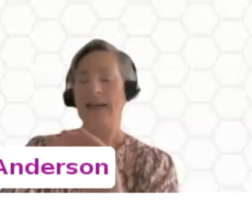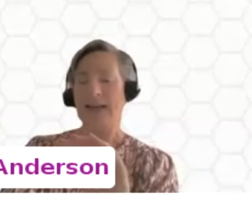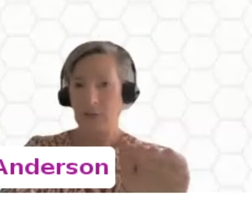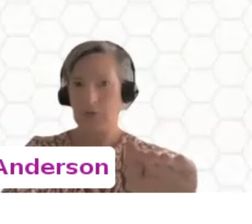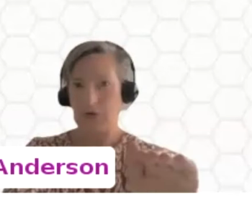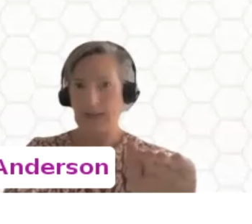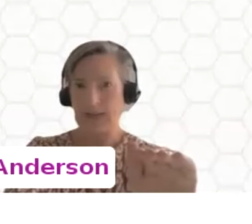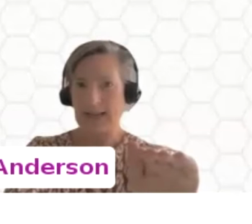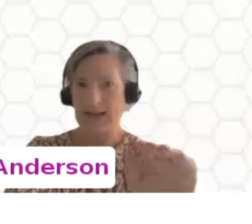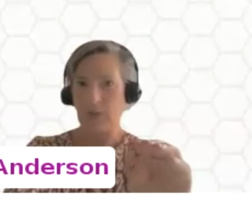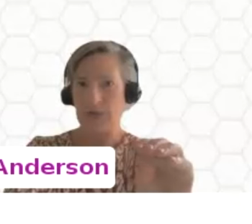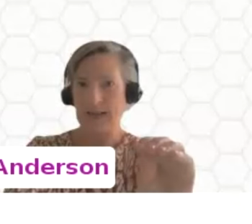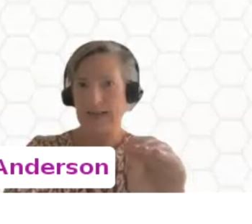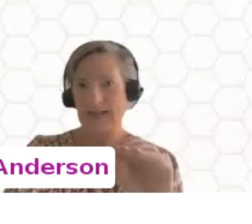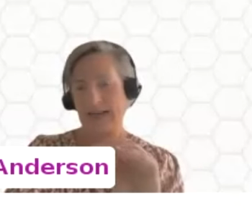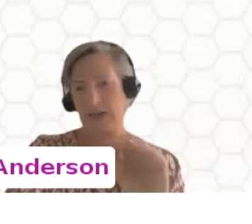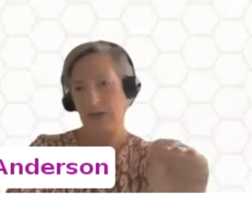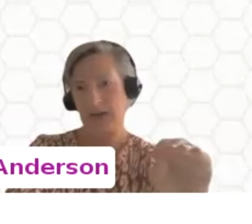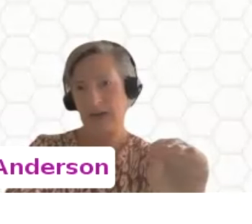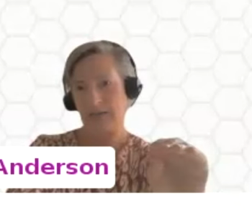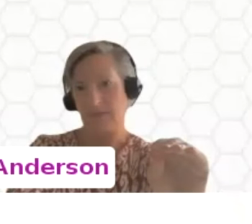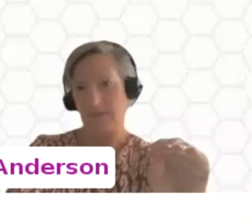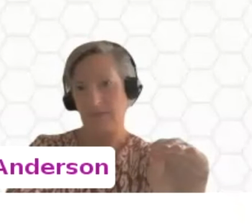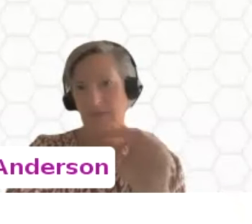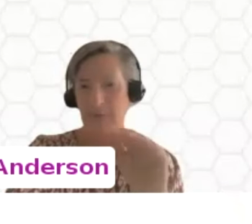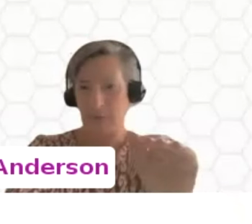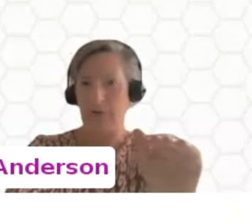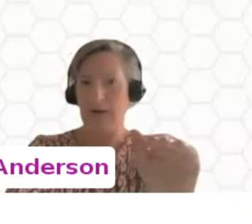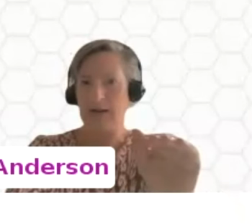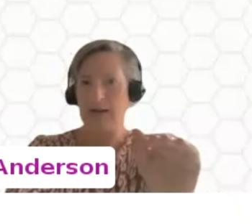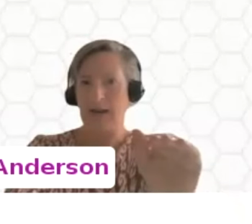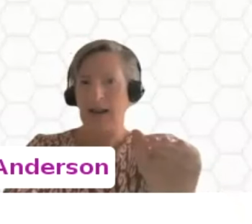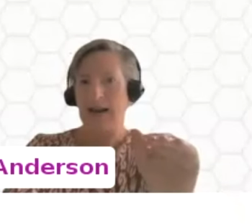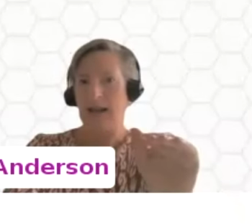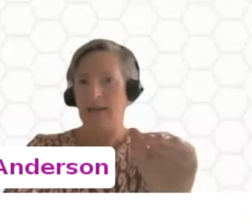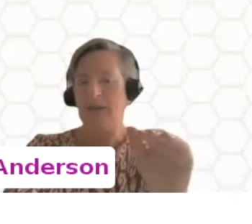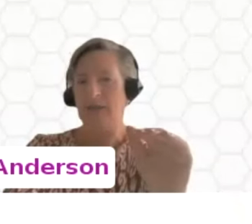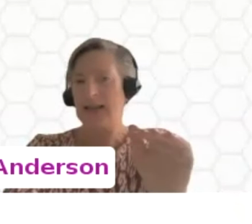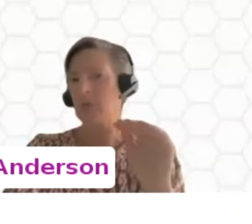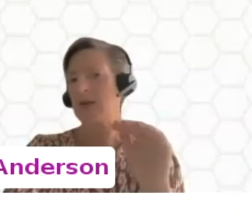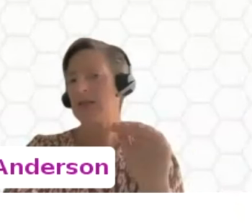that tells you that is what they intended to be governed by. Now if they've taken one of